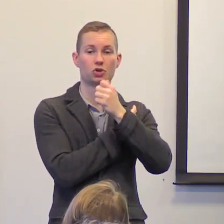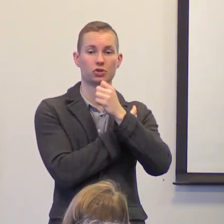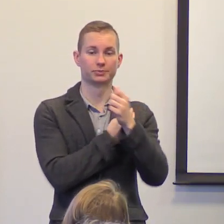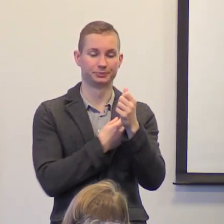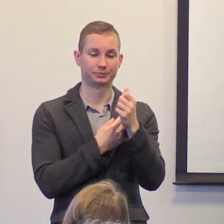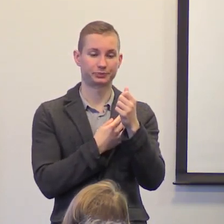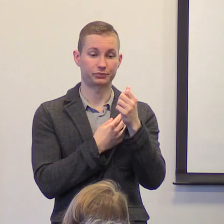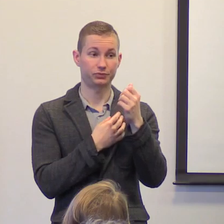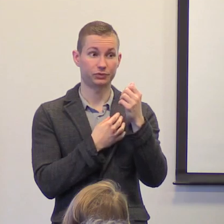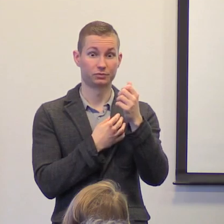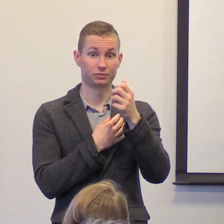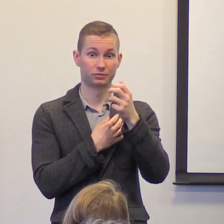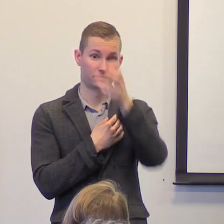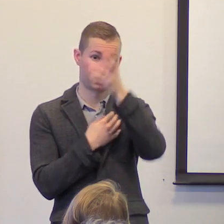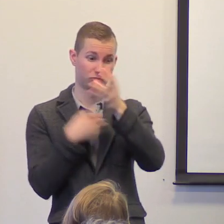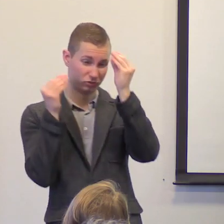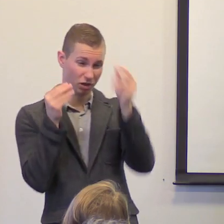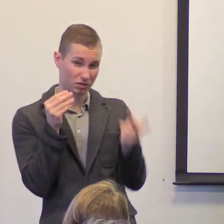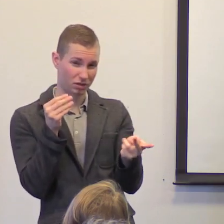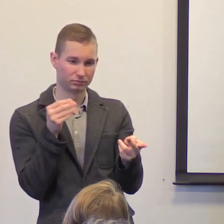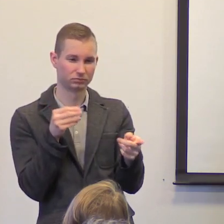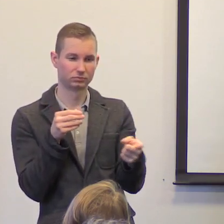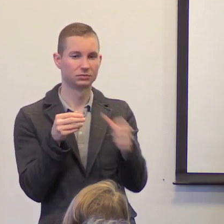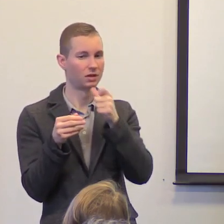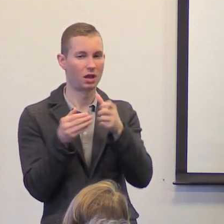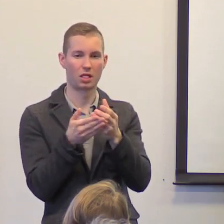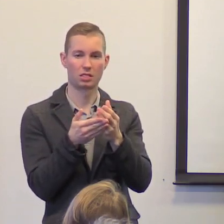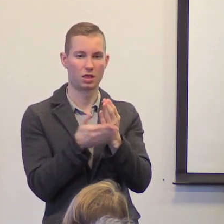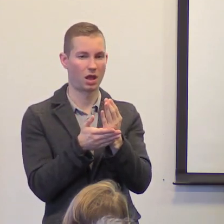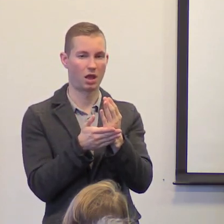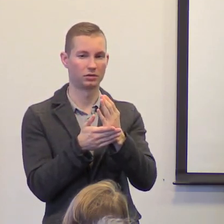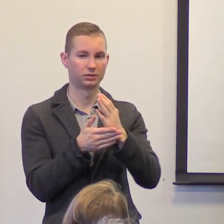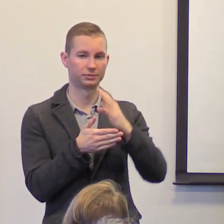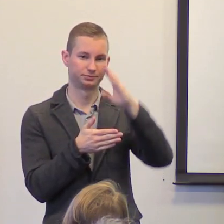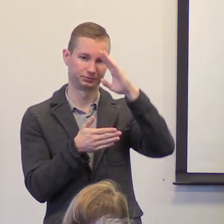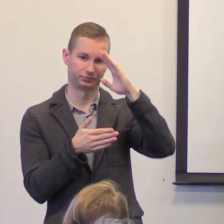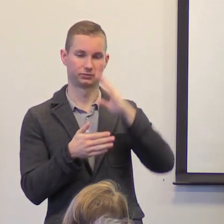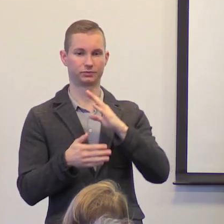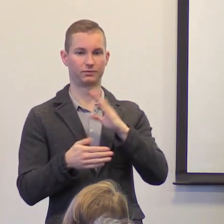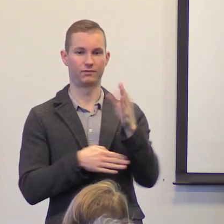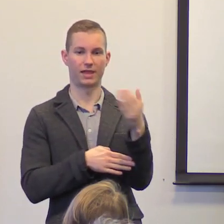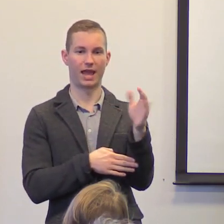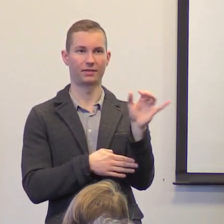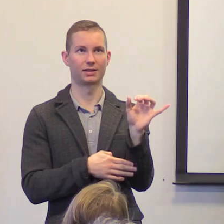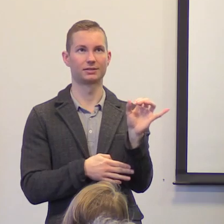by their parents, who were Jehovah's Witnesses, that they were not allowed to salute the flag because that was like pledging to a graven idol.